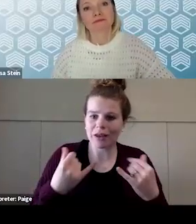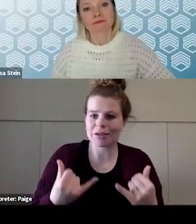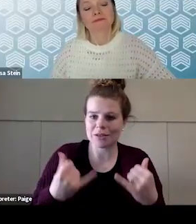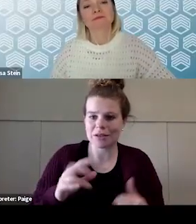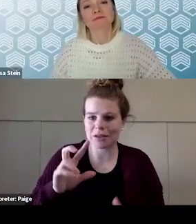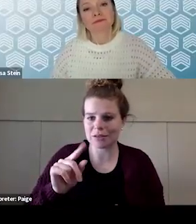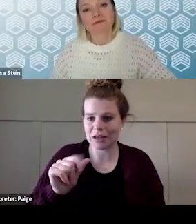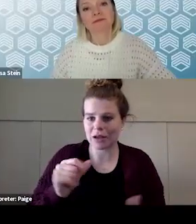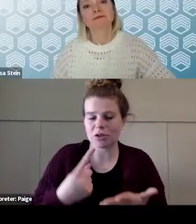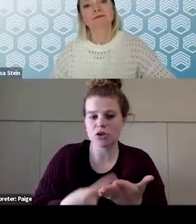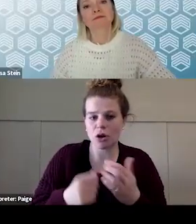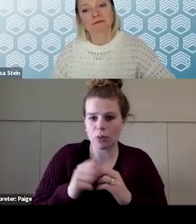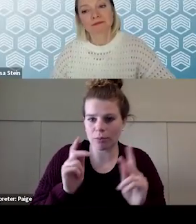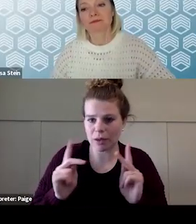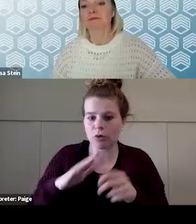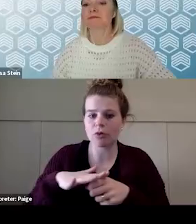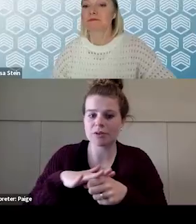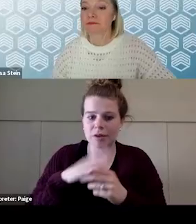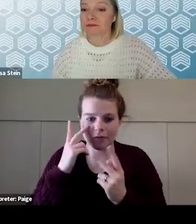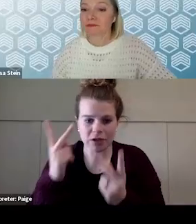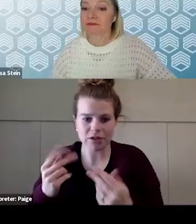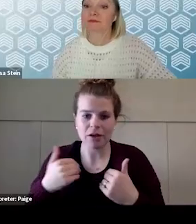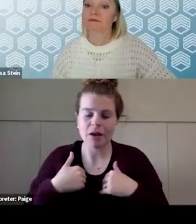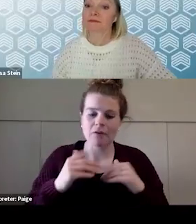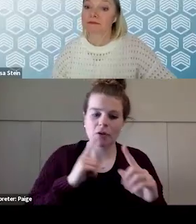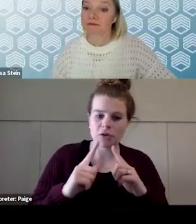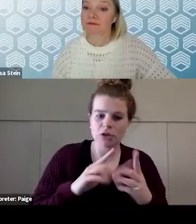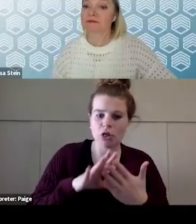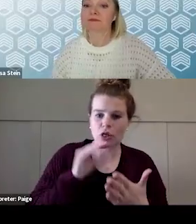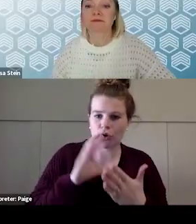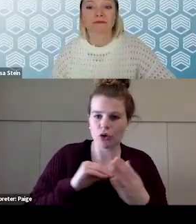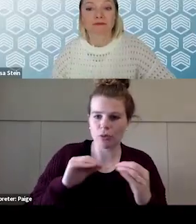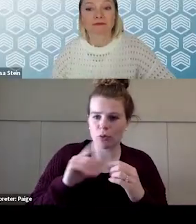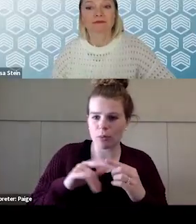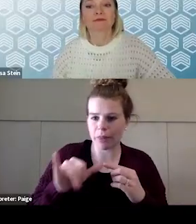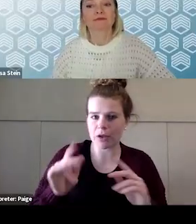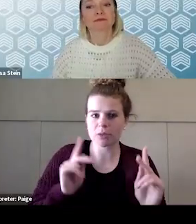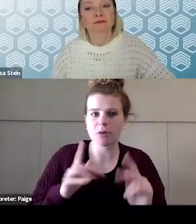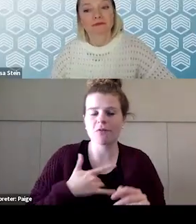do site visits to have conversations, and learn more about it so that folks feel more educated